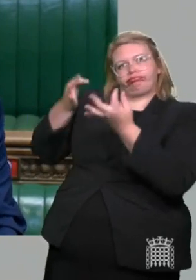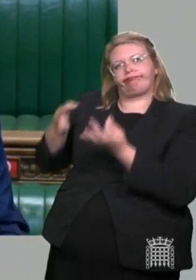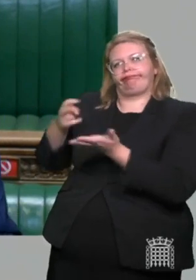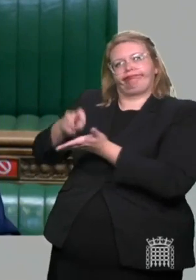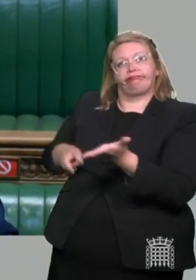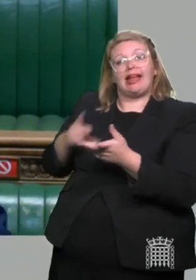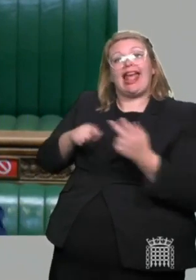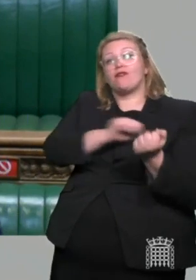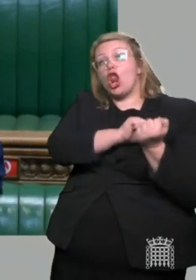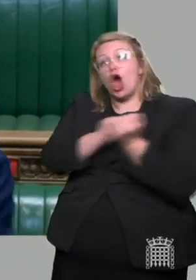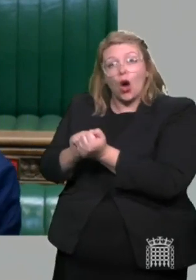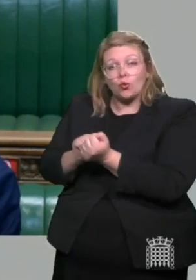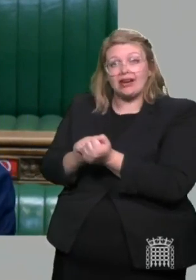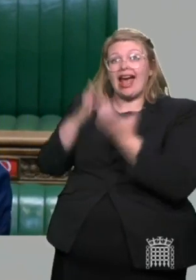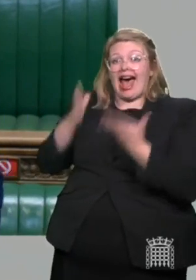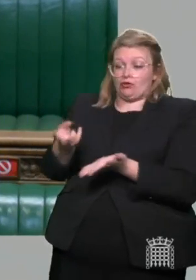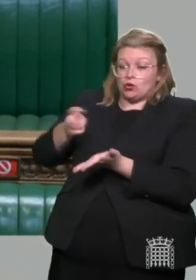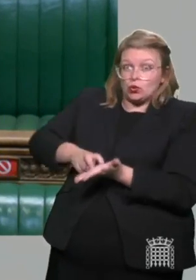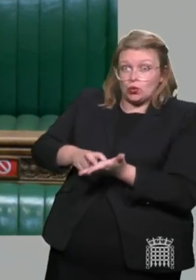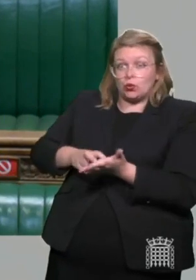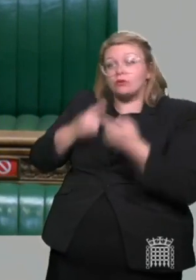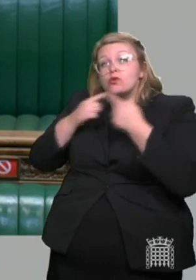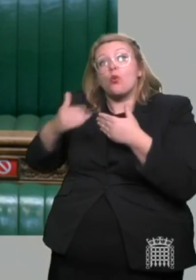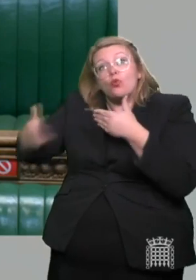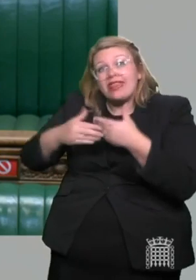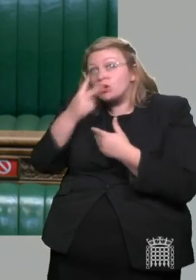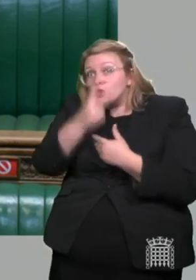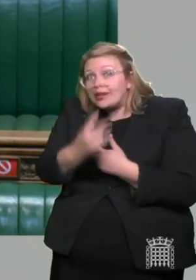within 28 days—[Interruption.] Twenty-eight days, Prime Minister, yes. He will also know